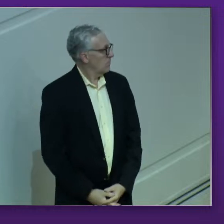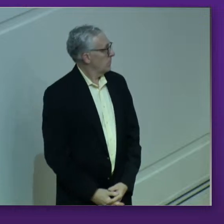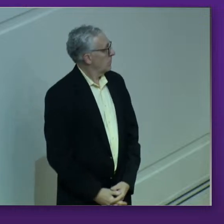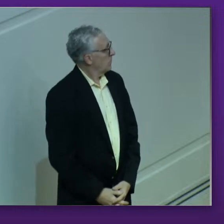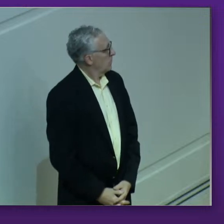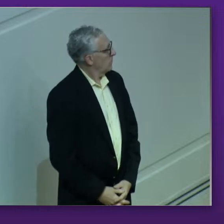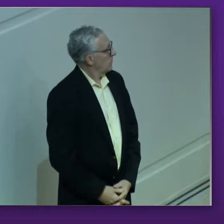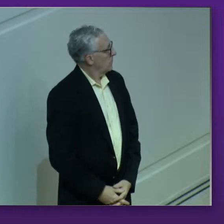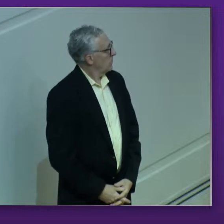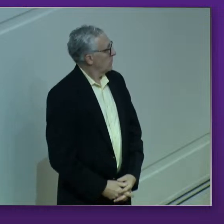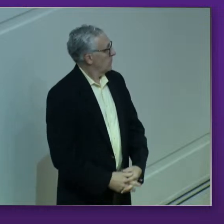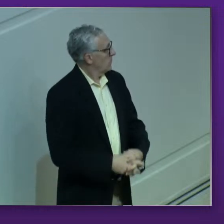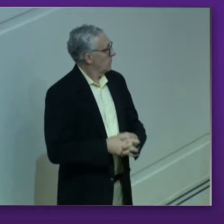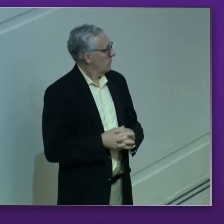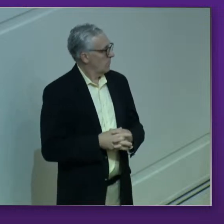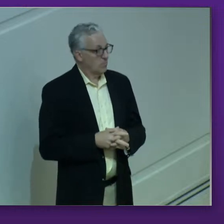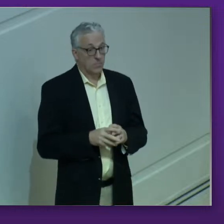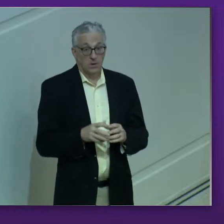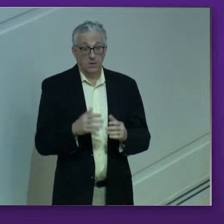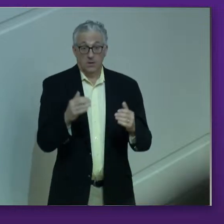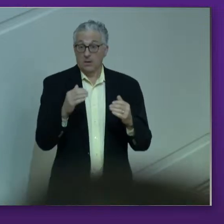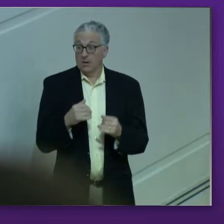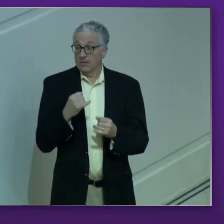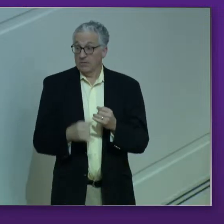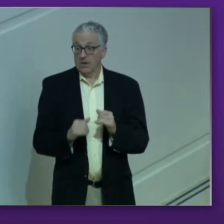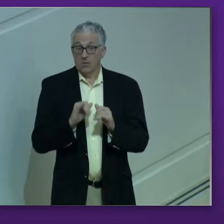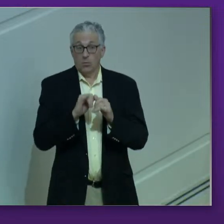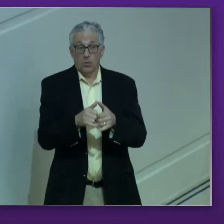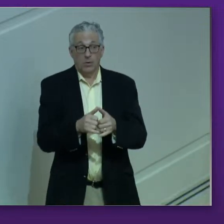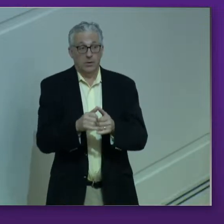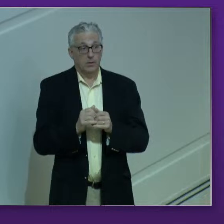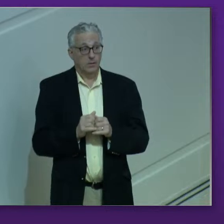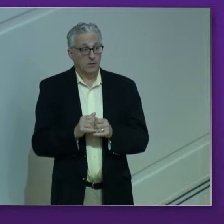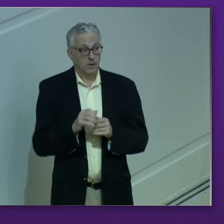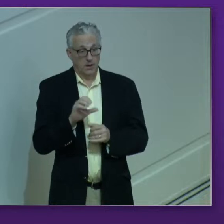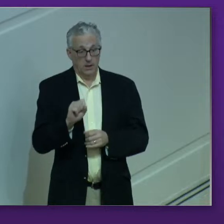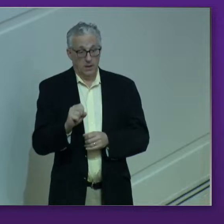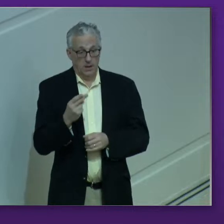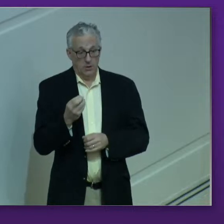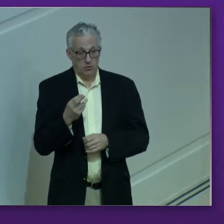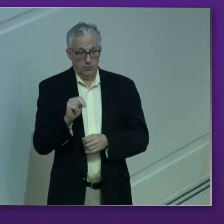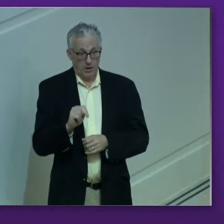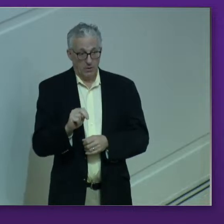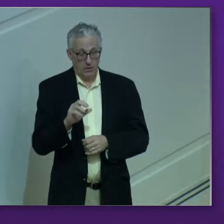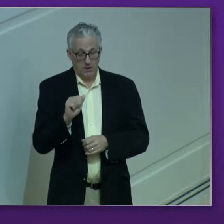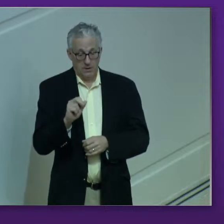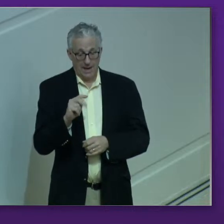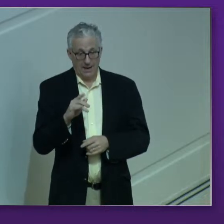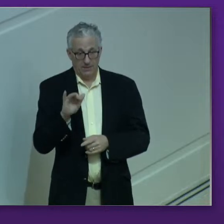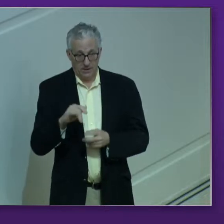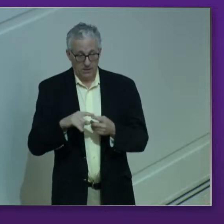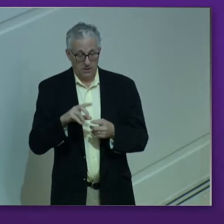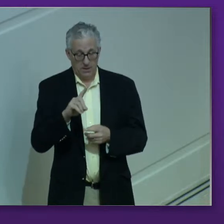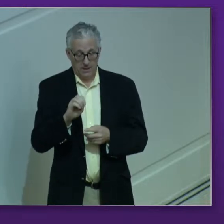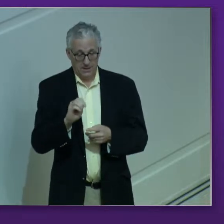ENRICH THE COMMUNITY BY PROVIDING A HANDS-ON LEARNING EXPERIENCE IN AT THE SUGARLAND